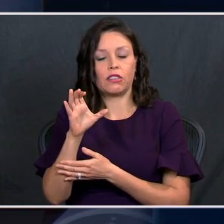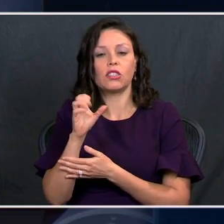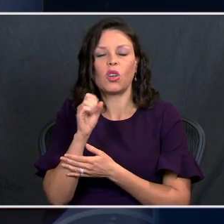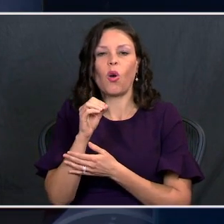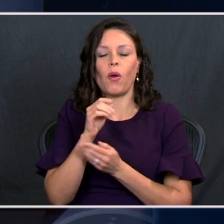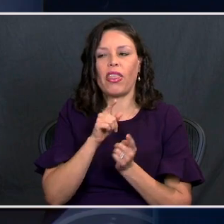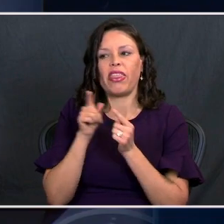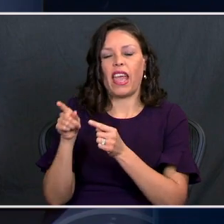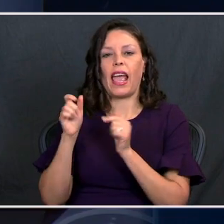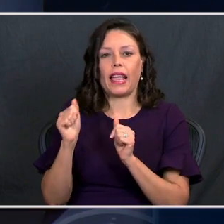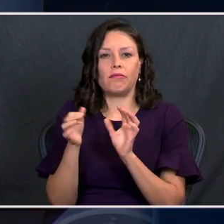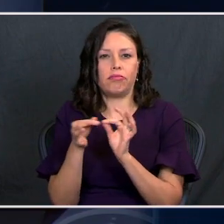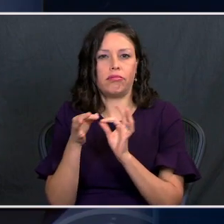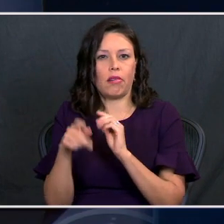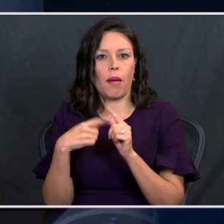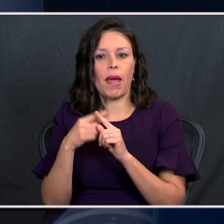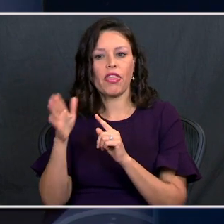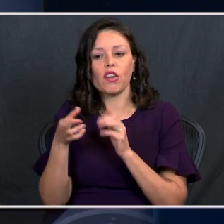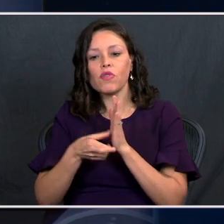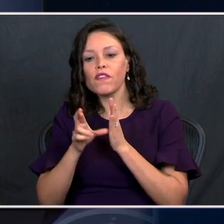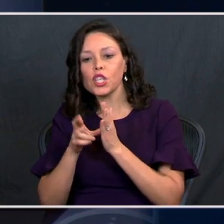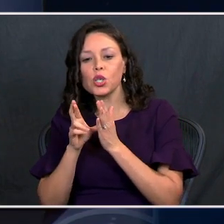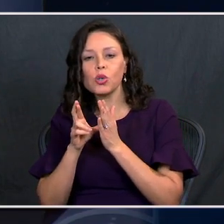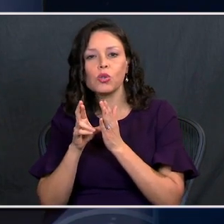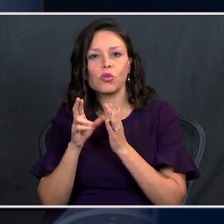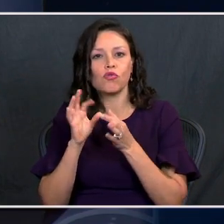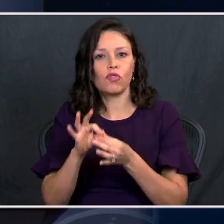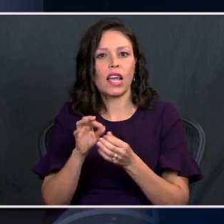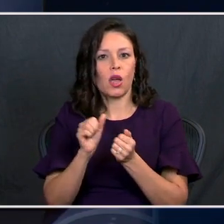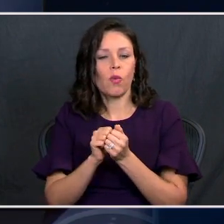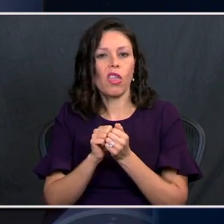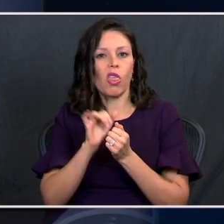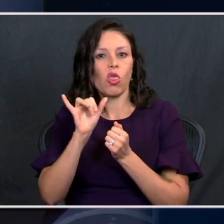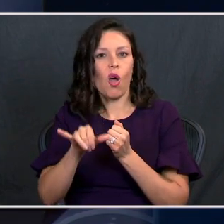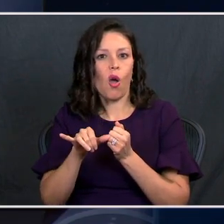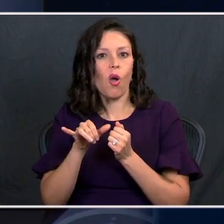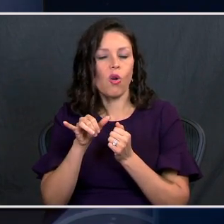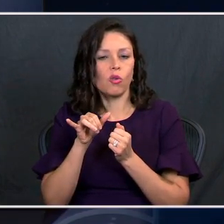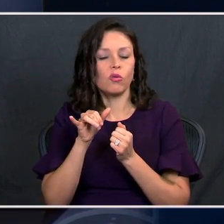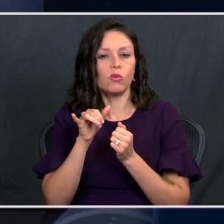they may overtake in those sanction -- undertake, I should say -- in that sanctions review.